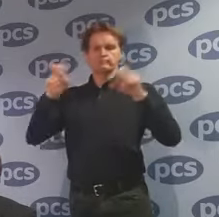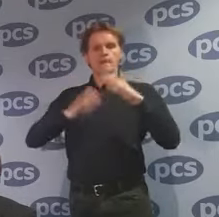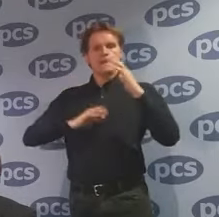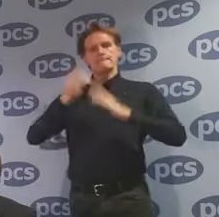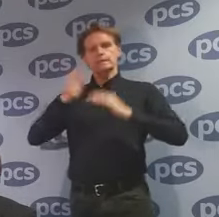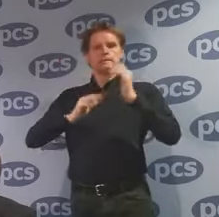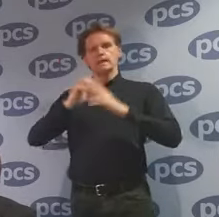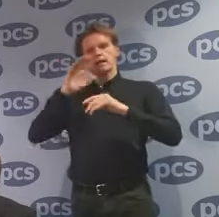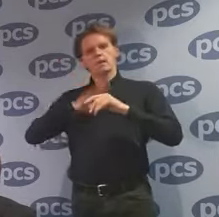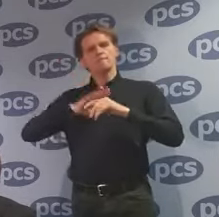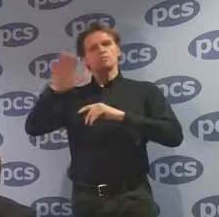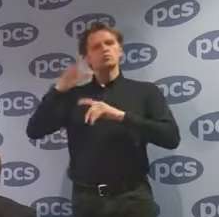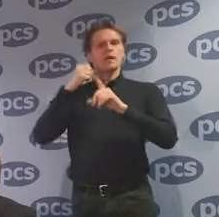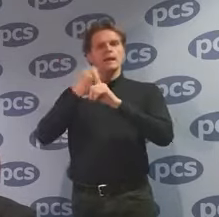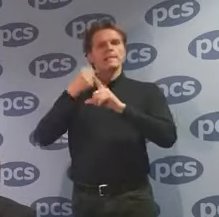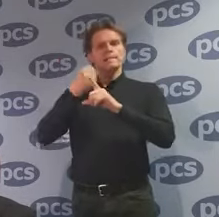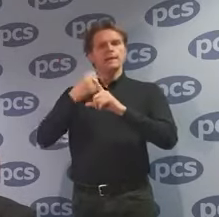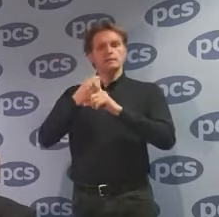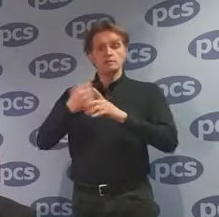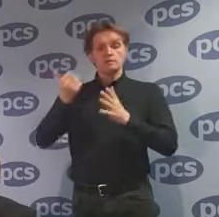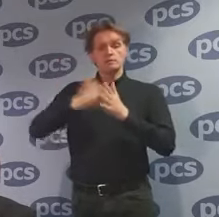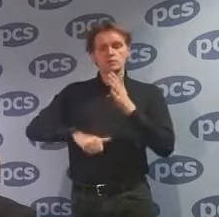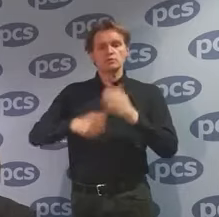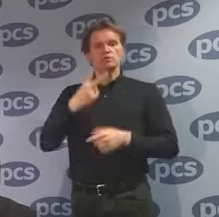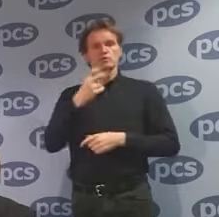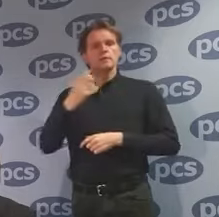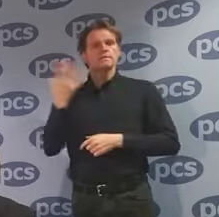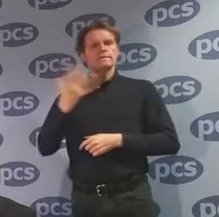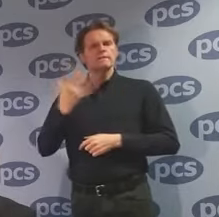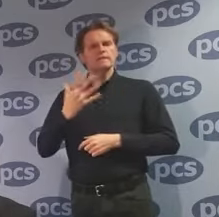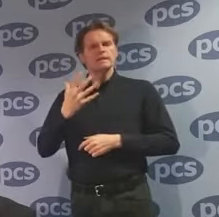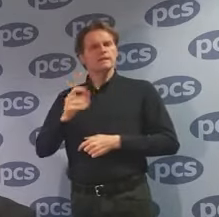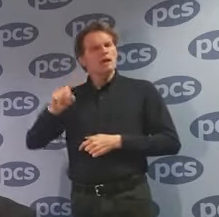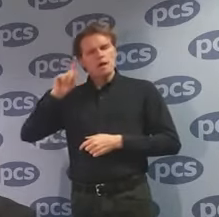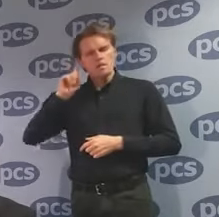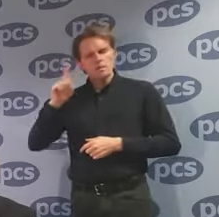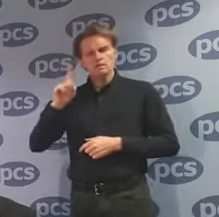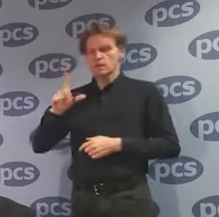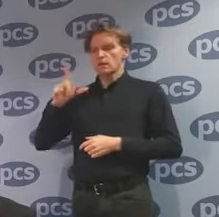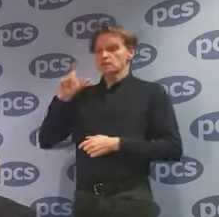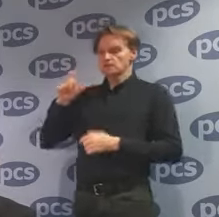2015 how is it right to change the CSCS terms after such a major announcement